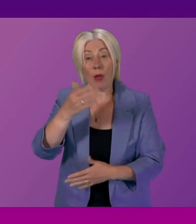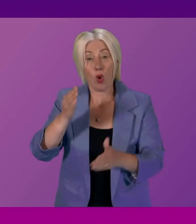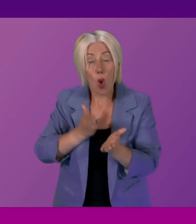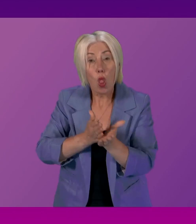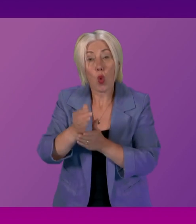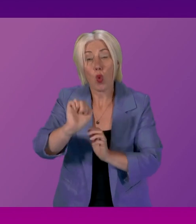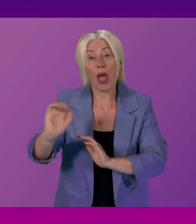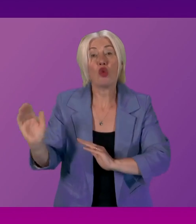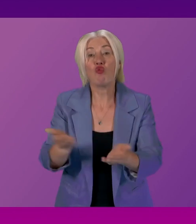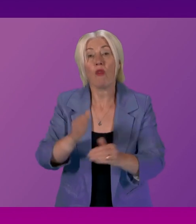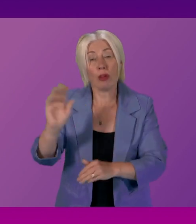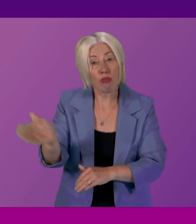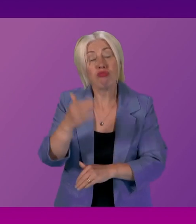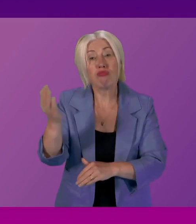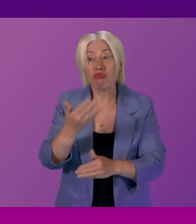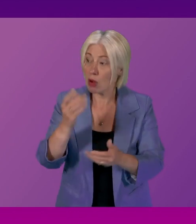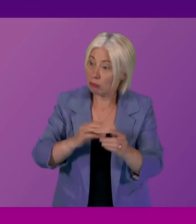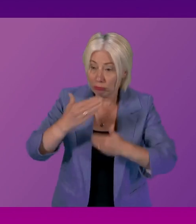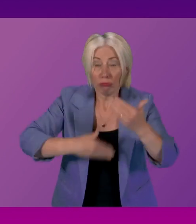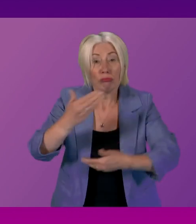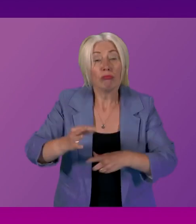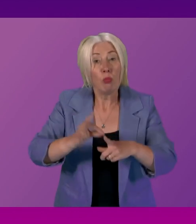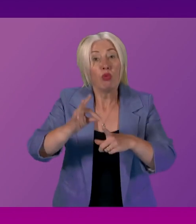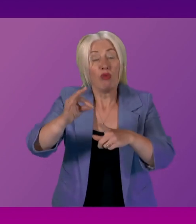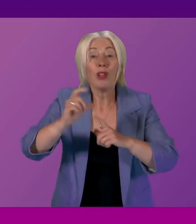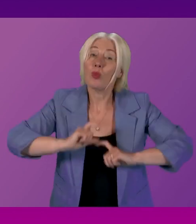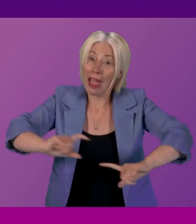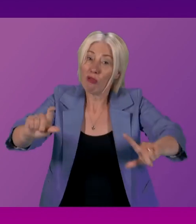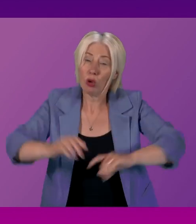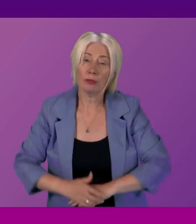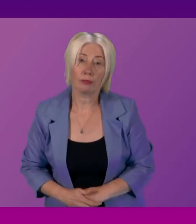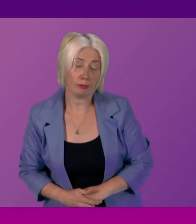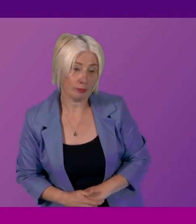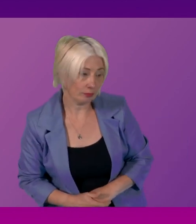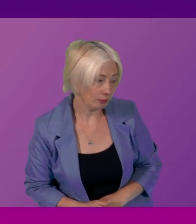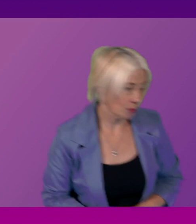I want those improvements to continue.